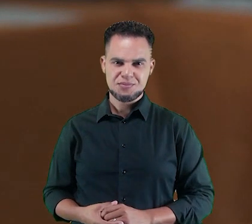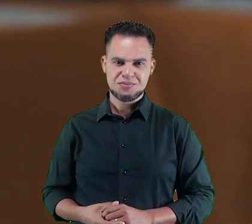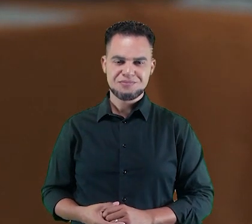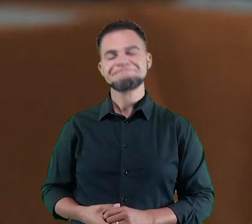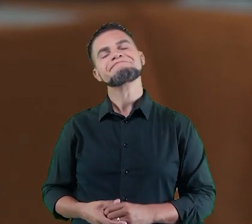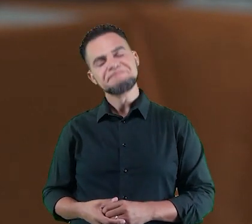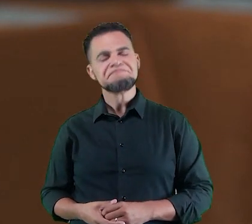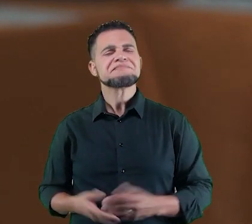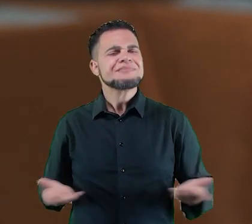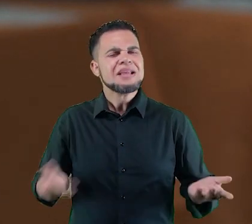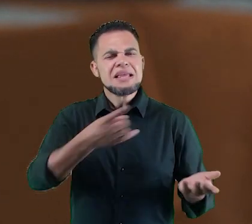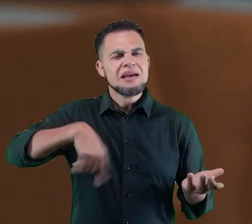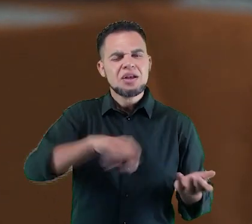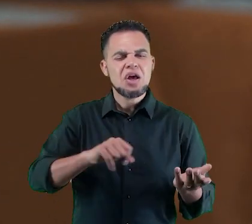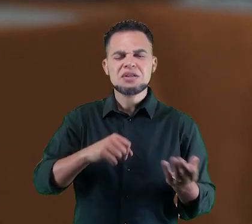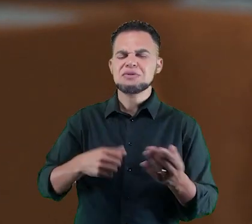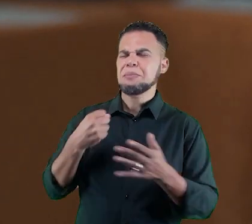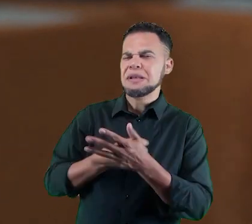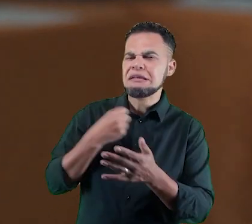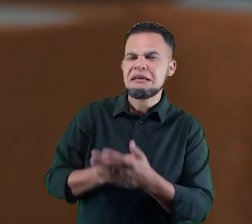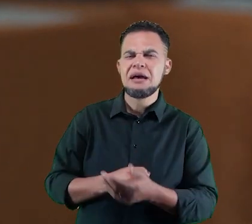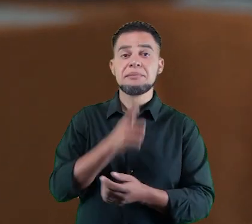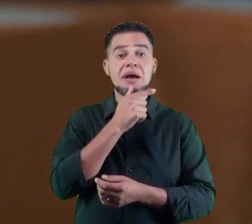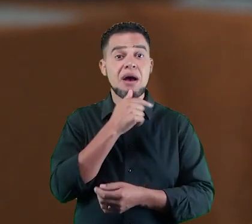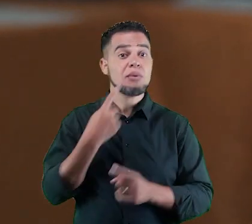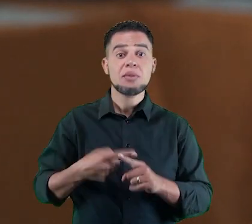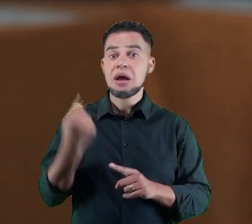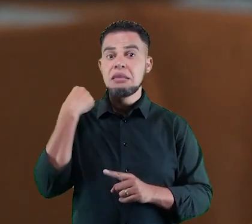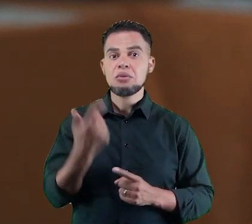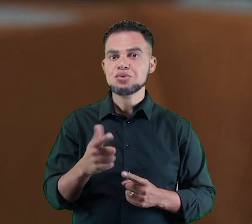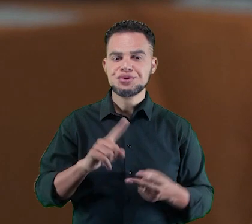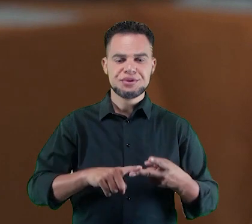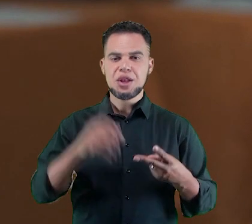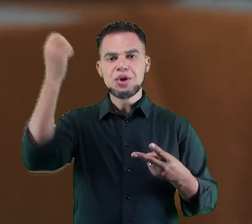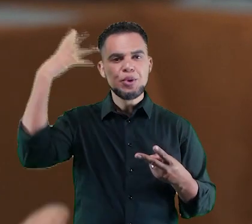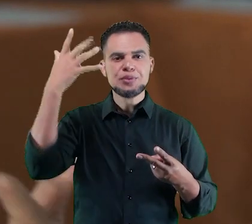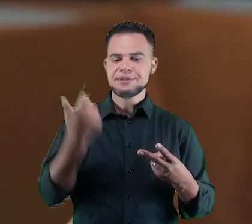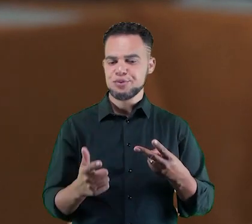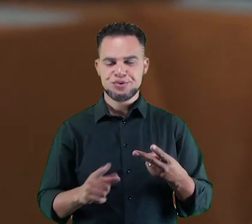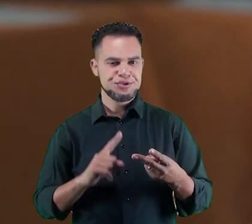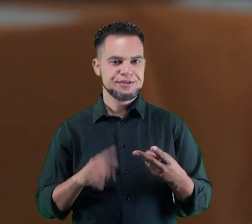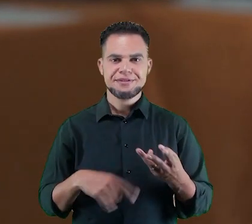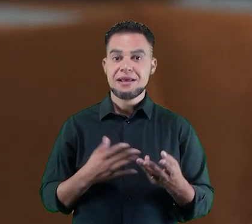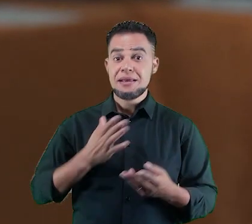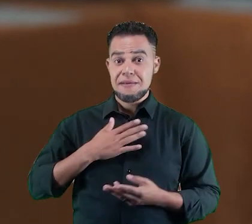And then we began to fight for piped water, because we didn´t have it, electrical light, that we didn´t have,